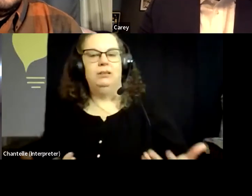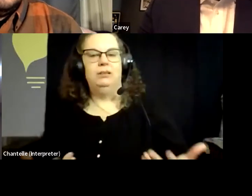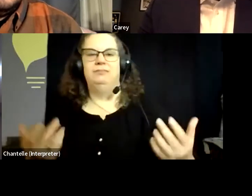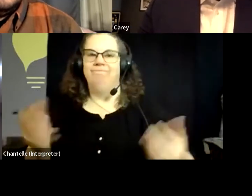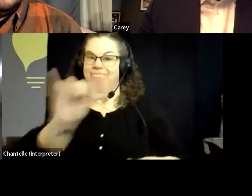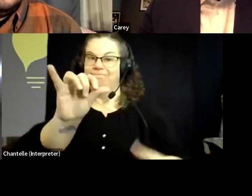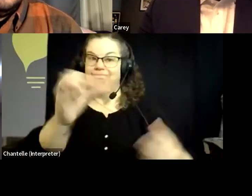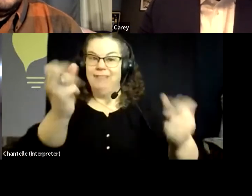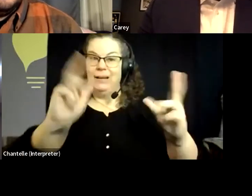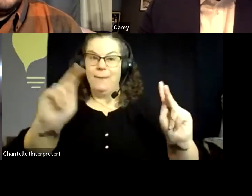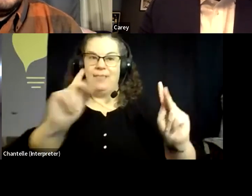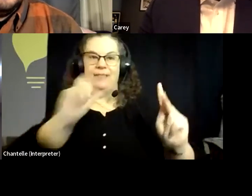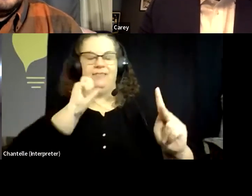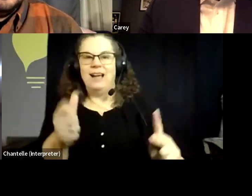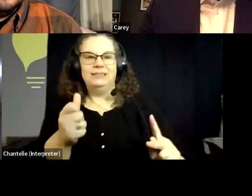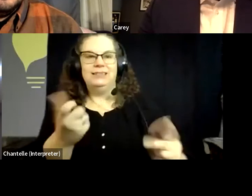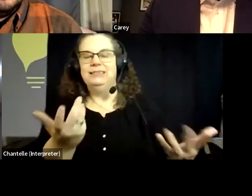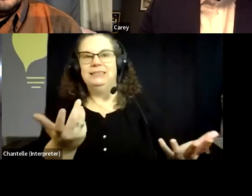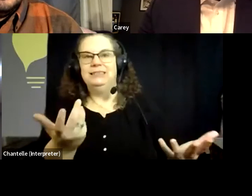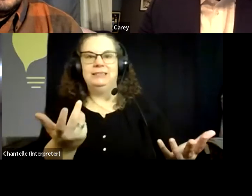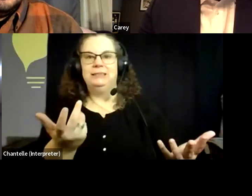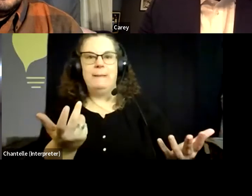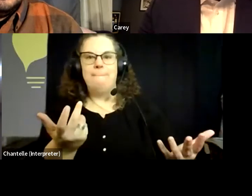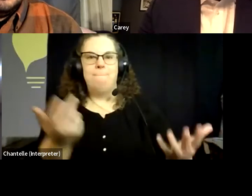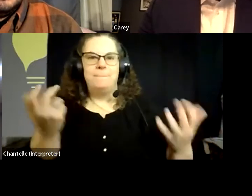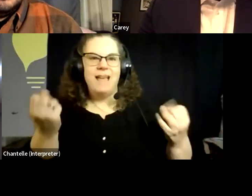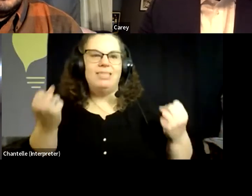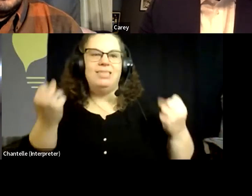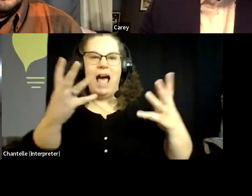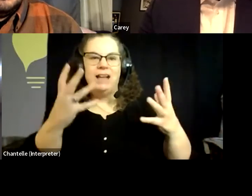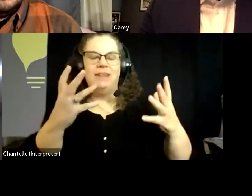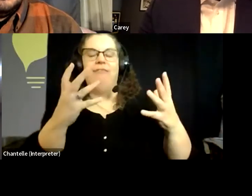, I think a lot of individuals, if it doesn't